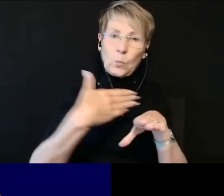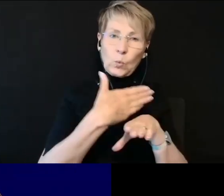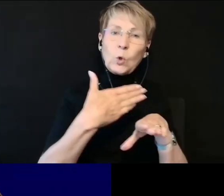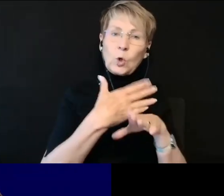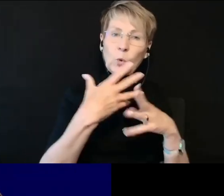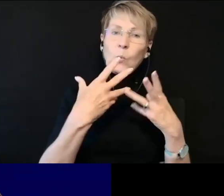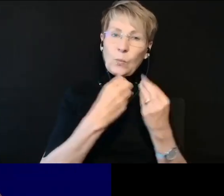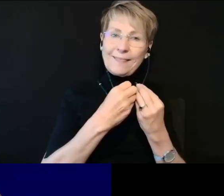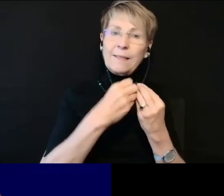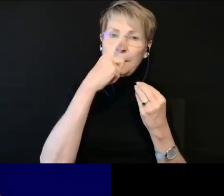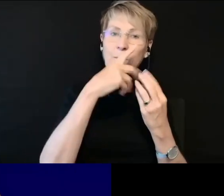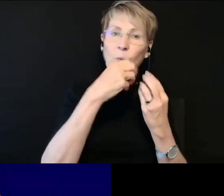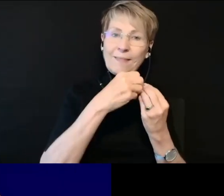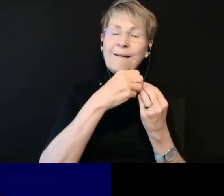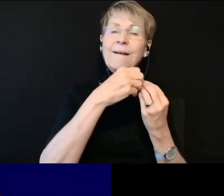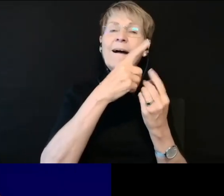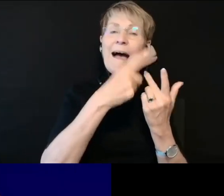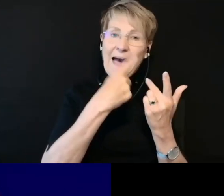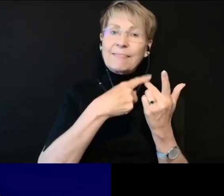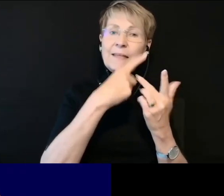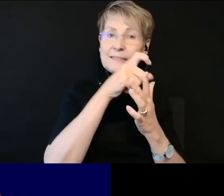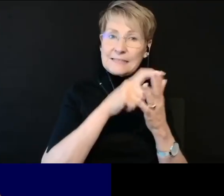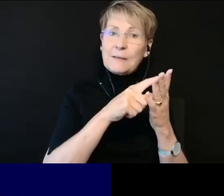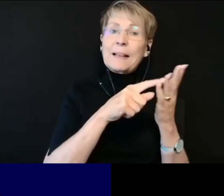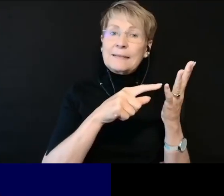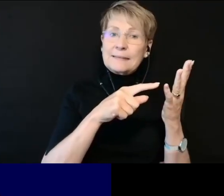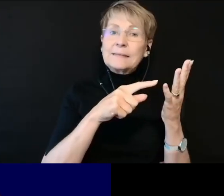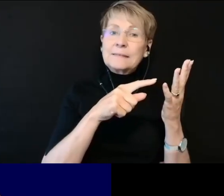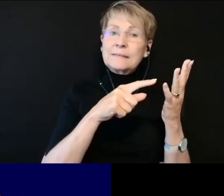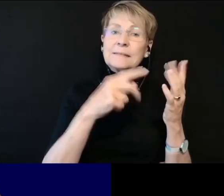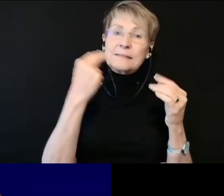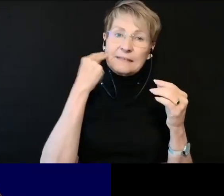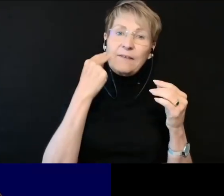and that can be a challenge if someone can't use their hands effectively, so then we're reading